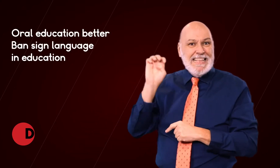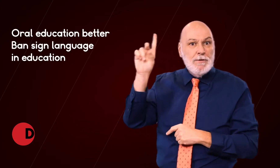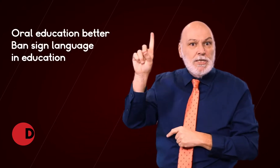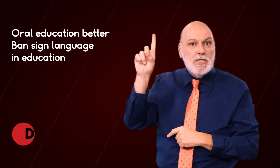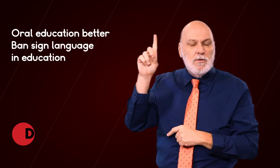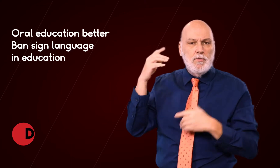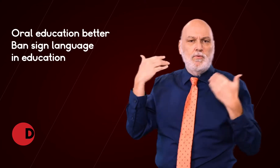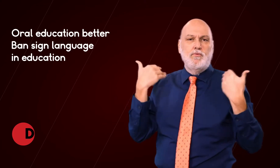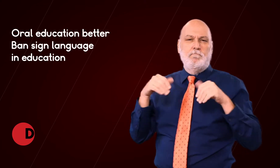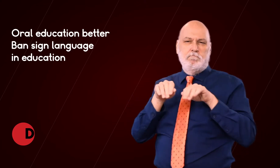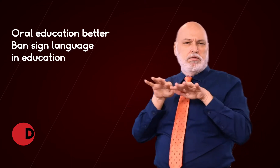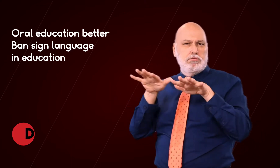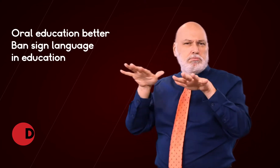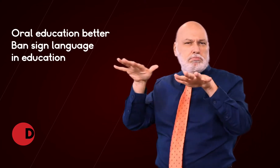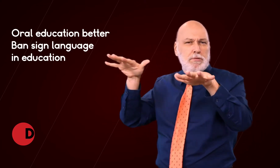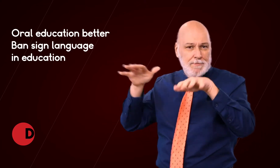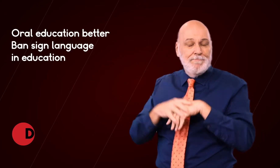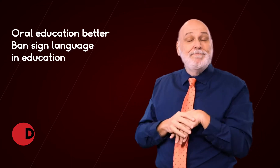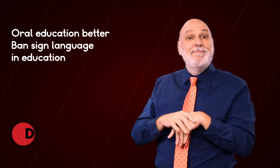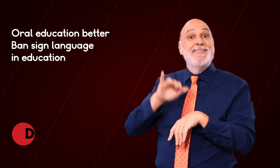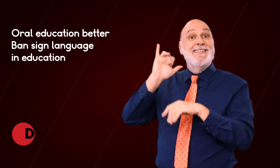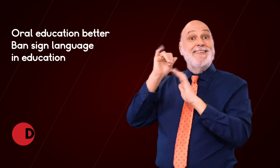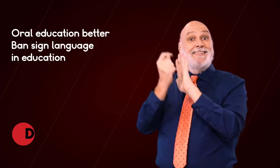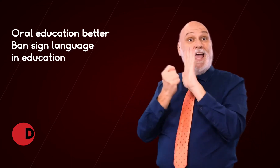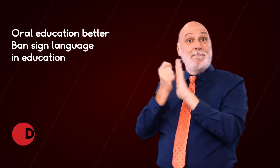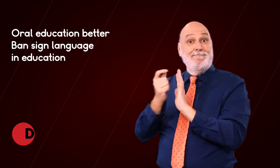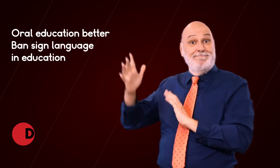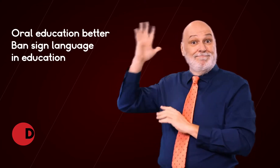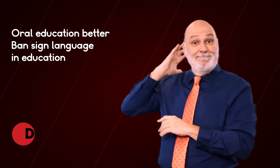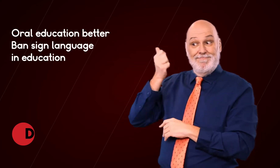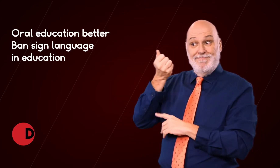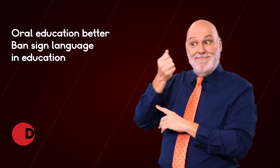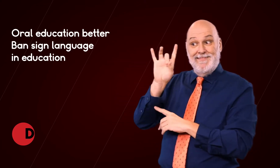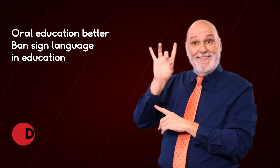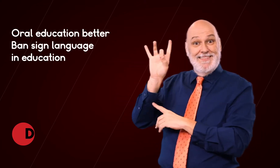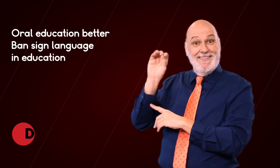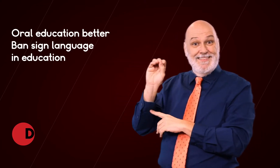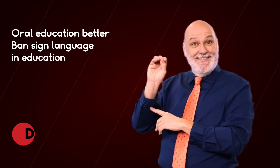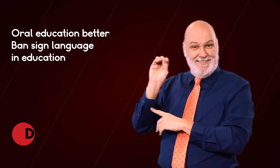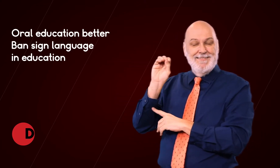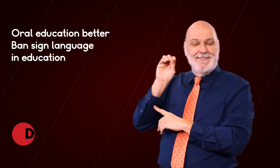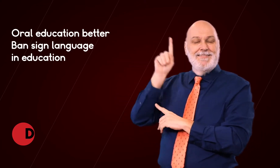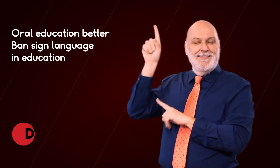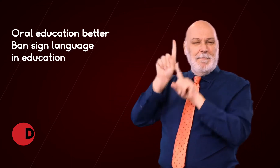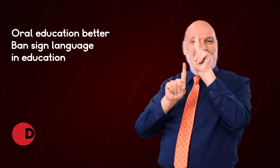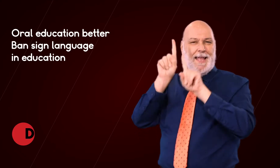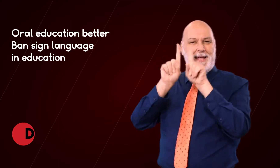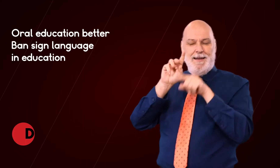sign language in Deaf Education was banned.